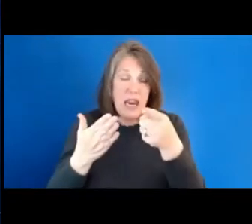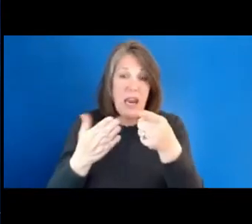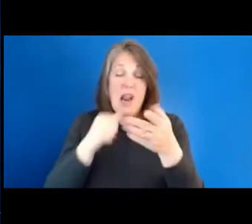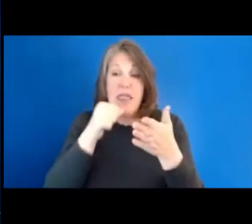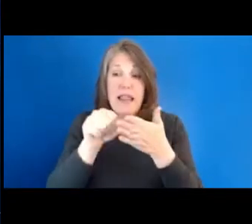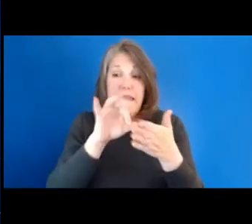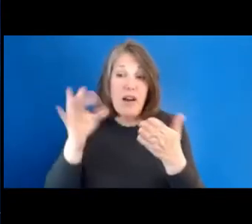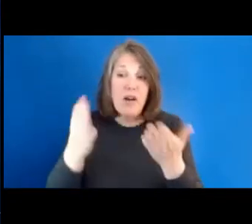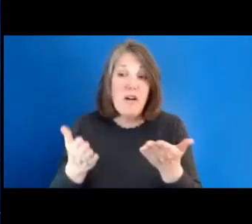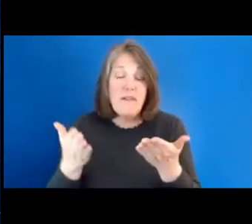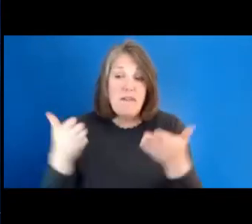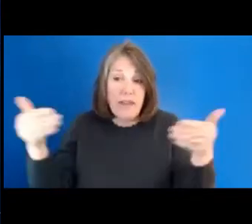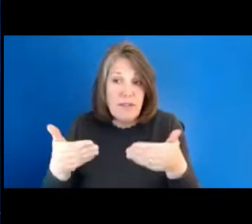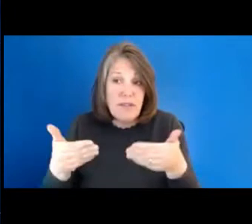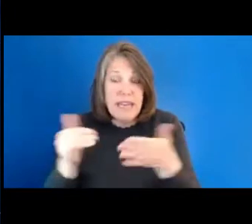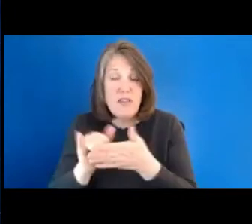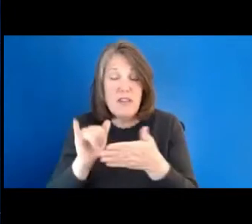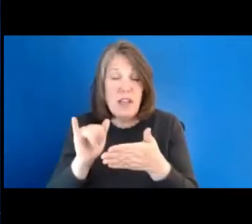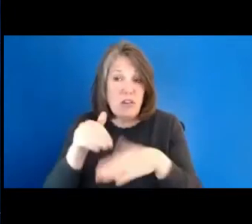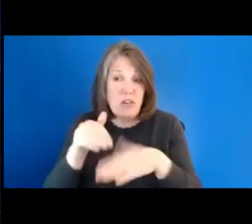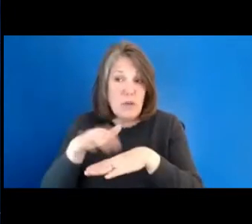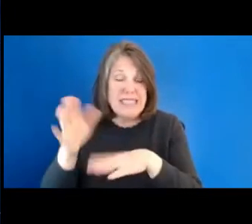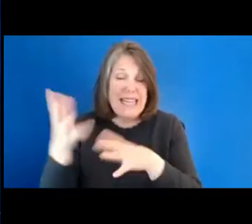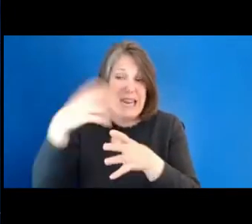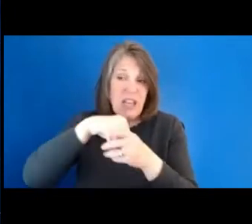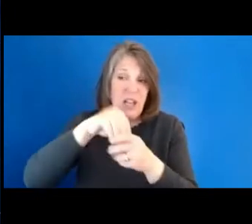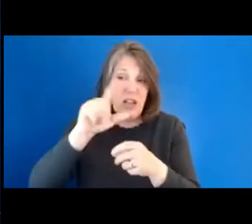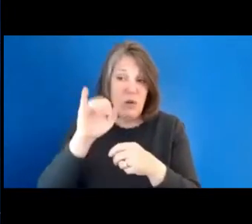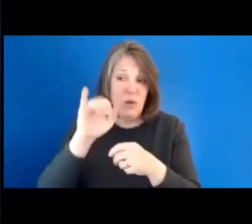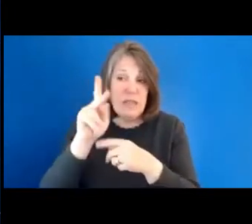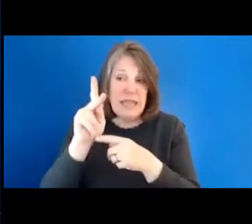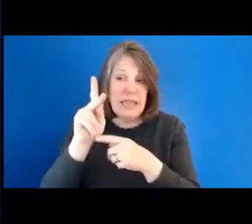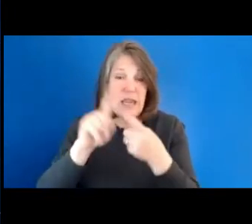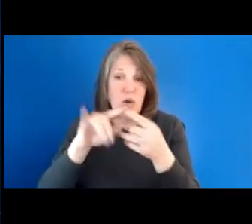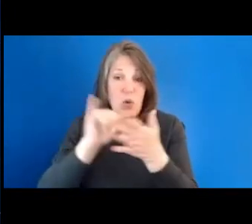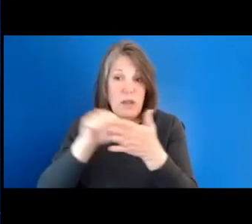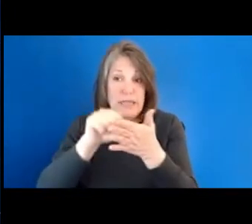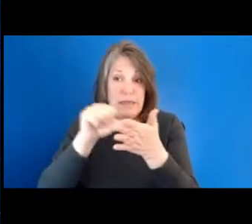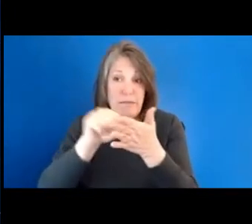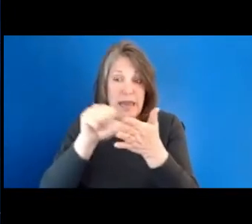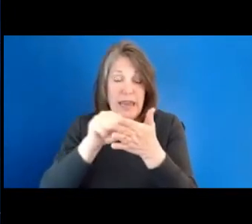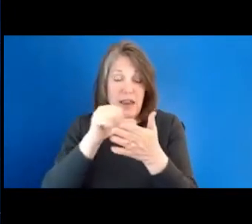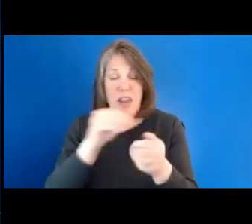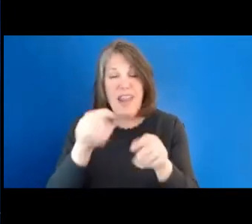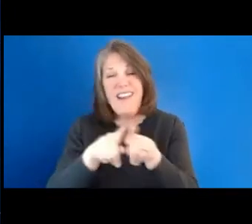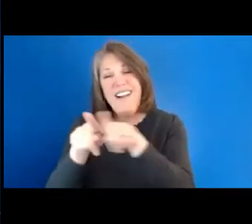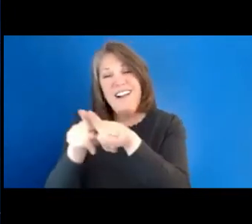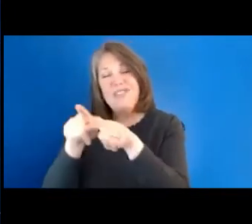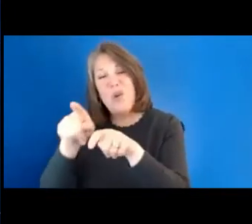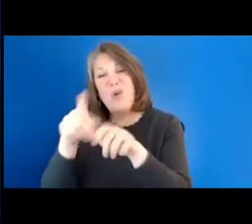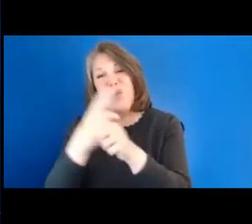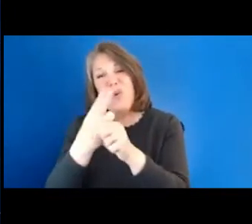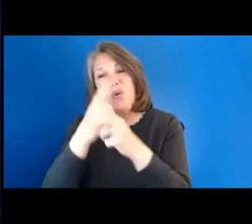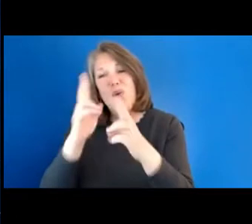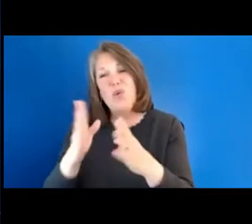that you were sent includes a link to this page, and also you're username and your password.